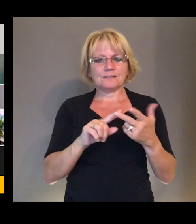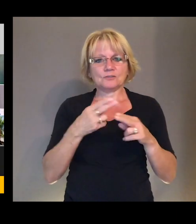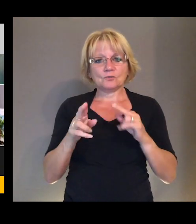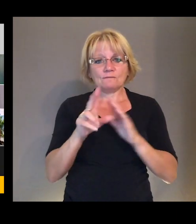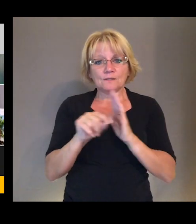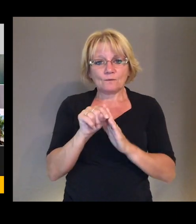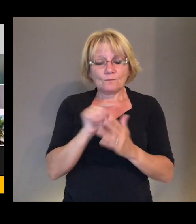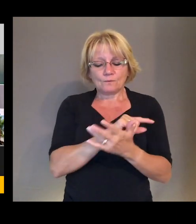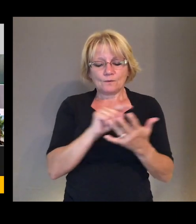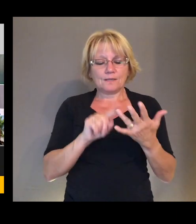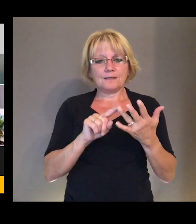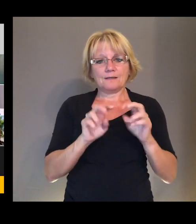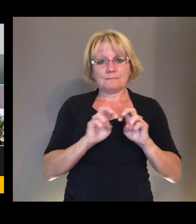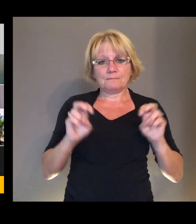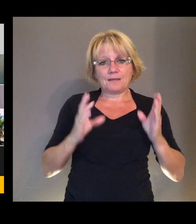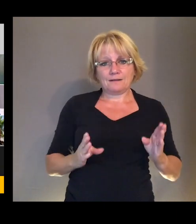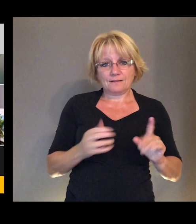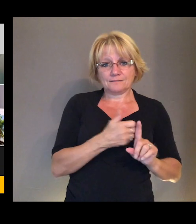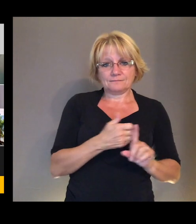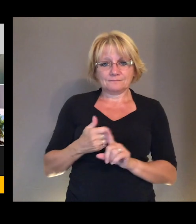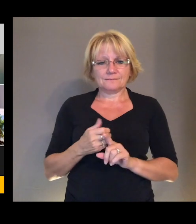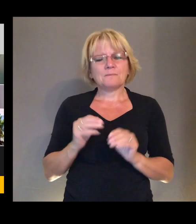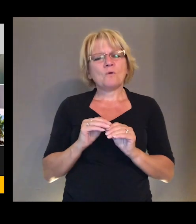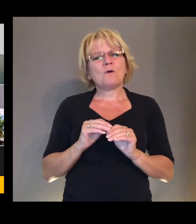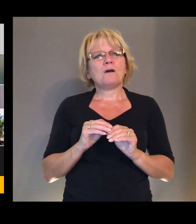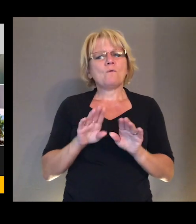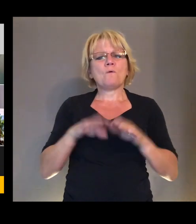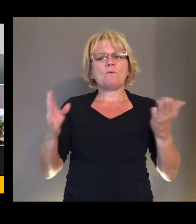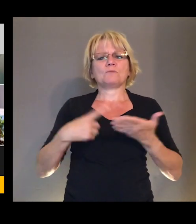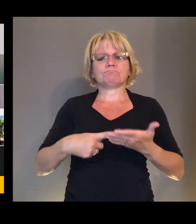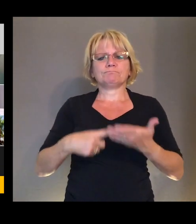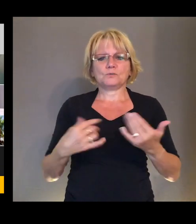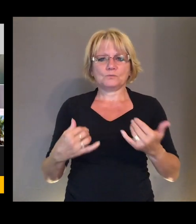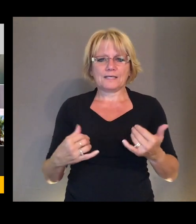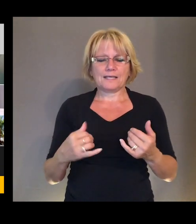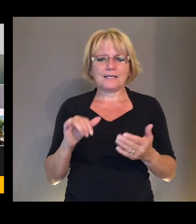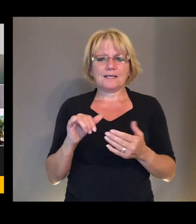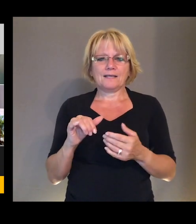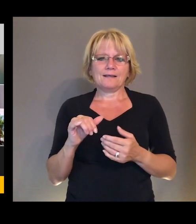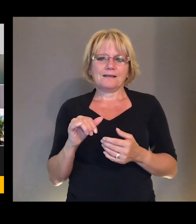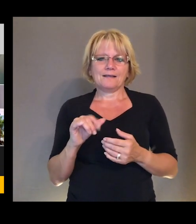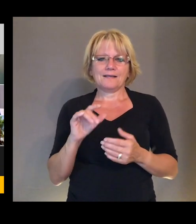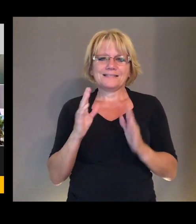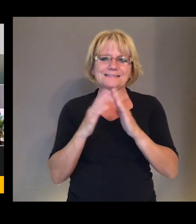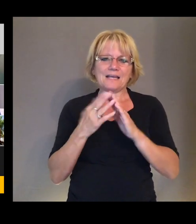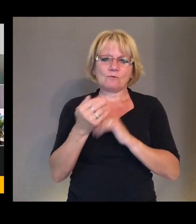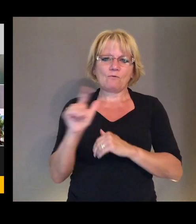and then show you a short video. Then I will have our analyst, which is more like an open forum today, town hall kind of.